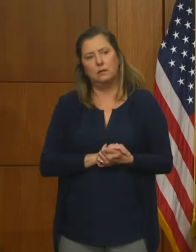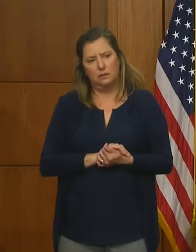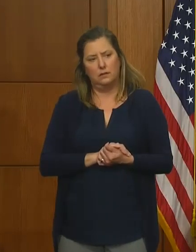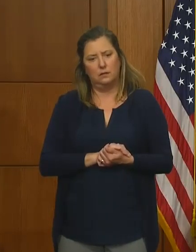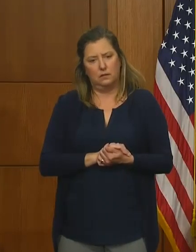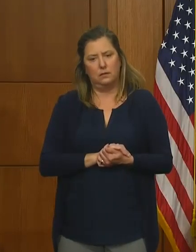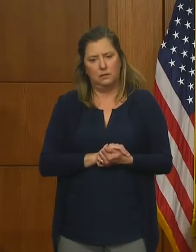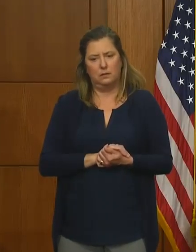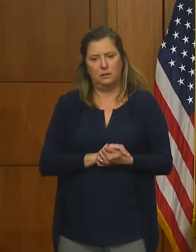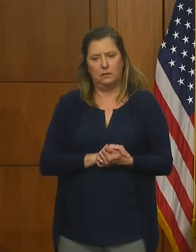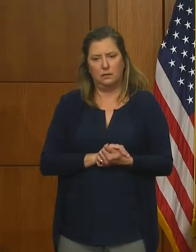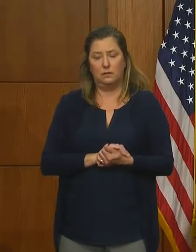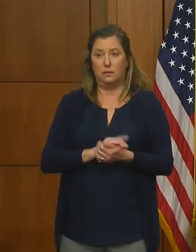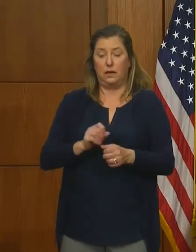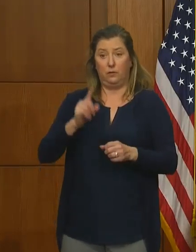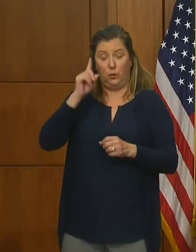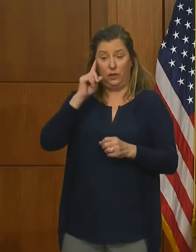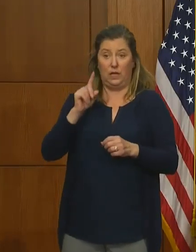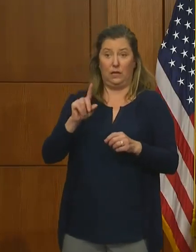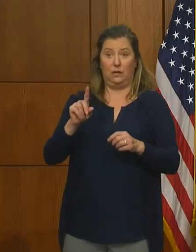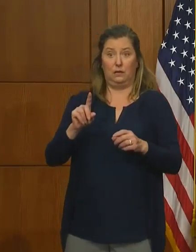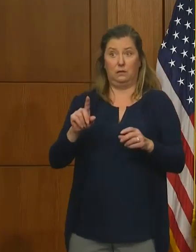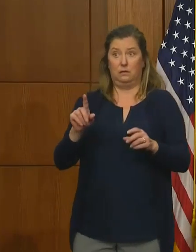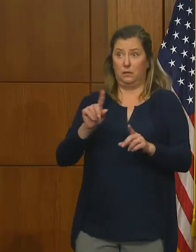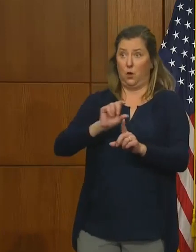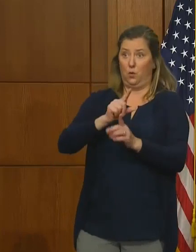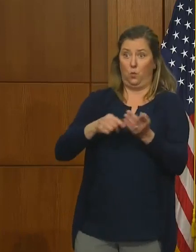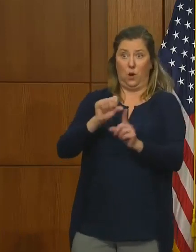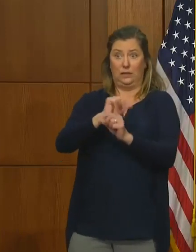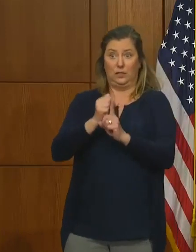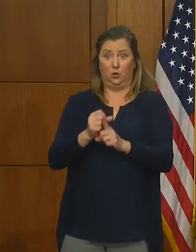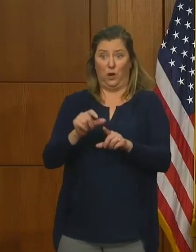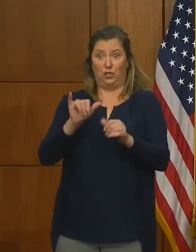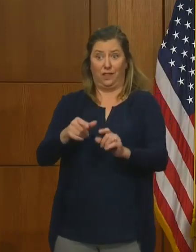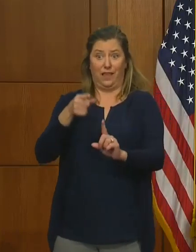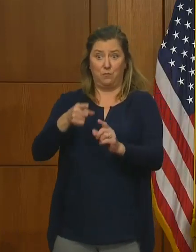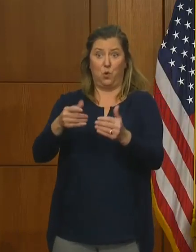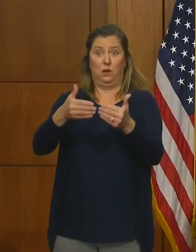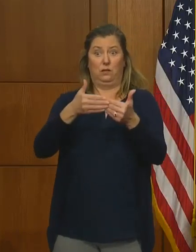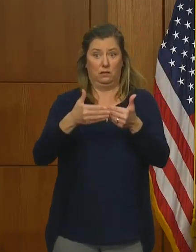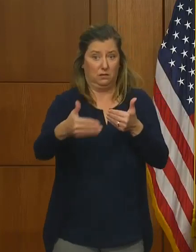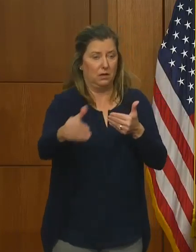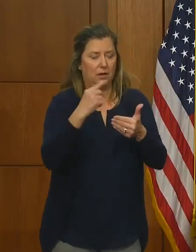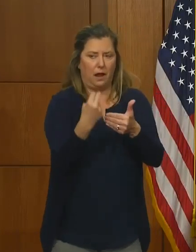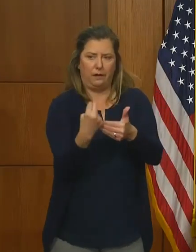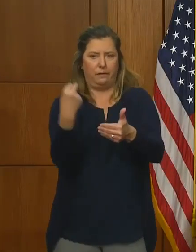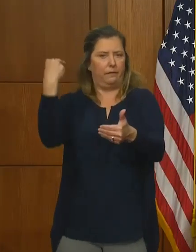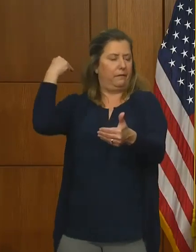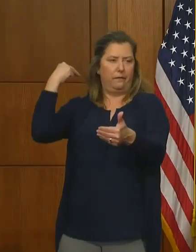I THINK WHAT WE'RE GOING TO HAVE TO DO IS REALLY LOOK AT WHERE WE ARE STARTING AT THAT